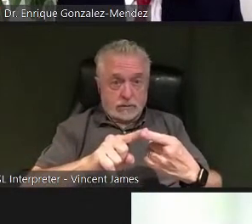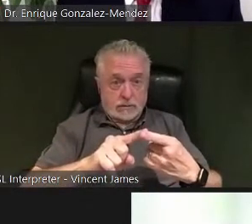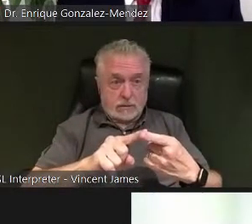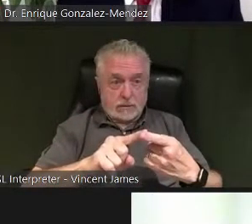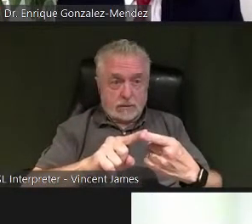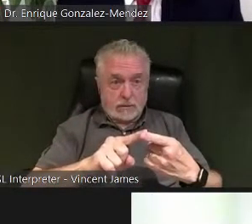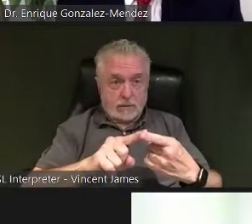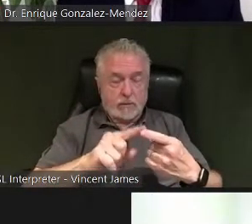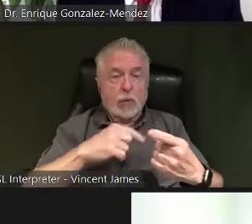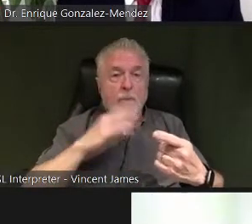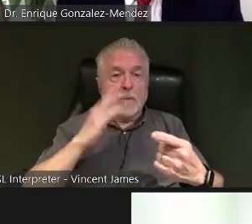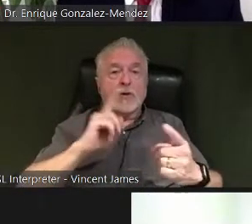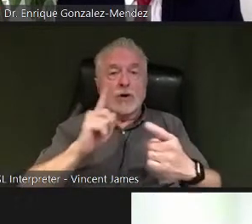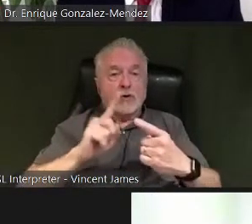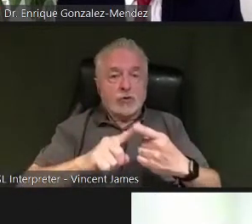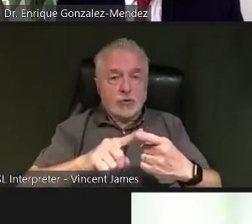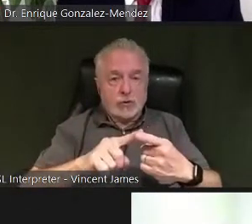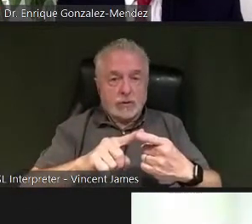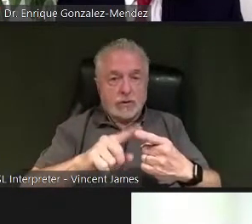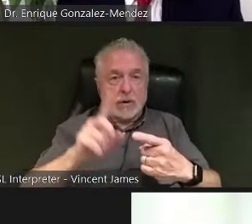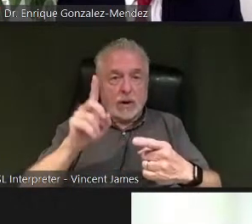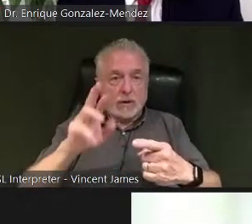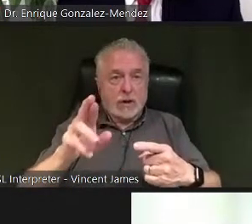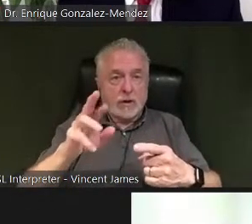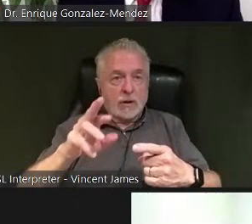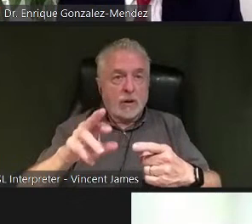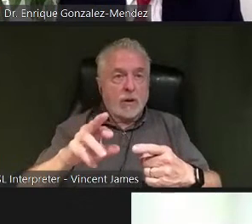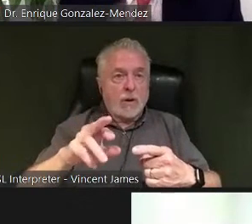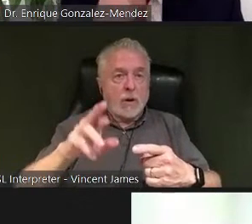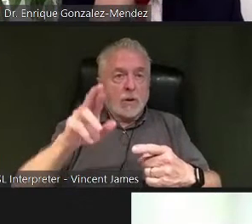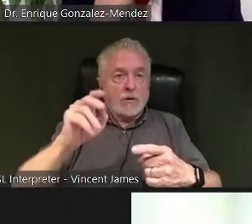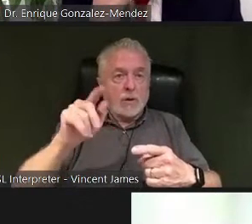We're going to be talking to Dr. Rachel Lemos, but instead she's the